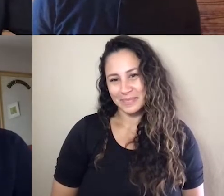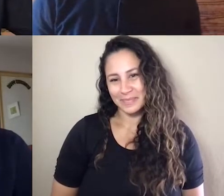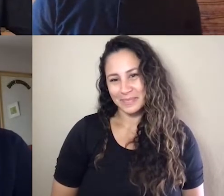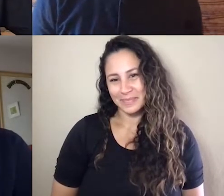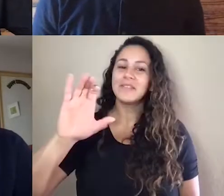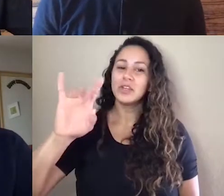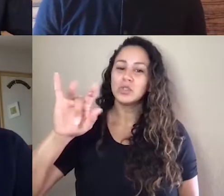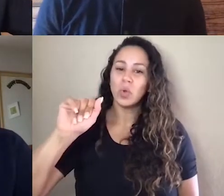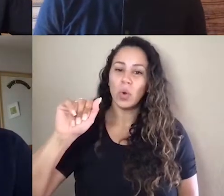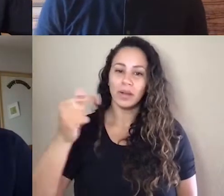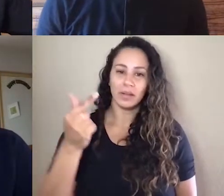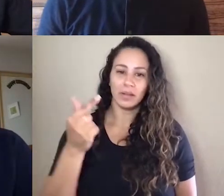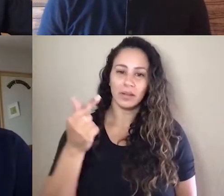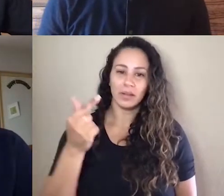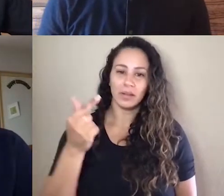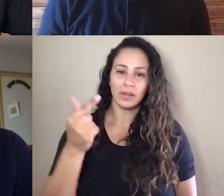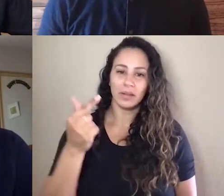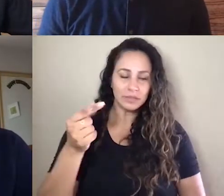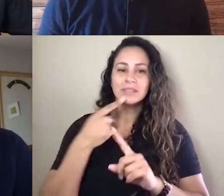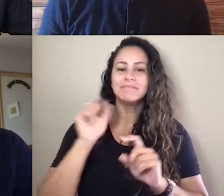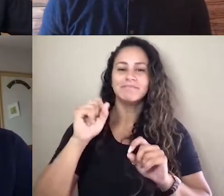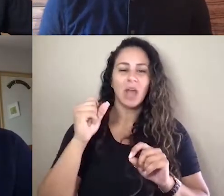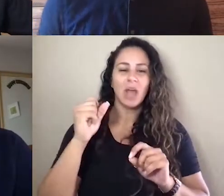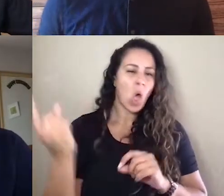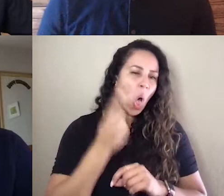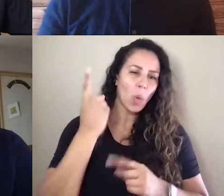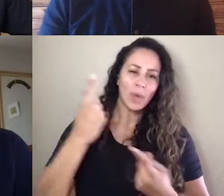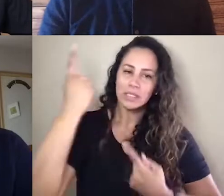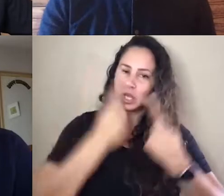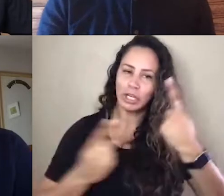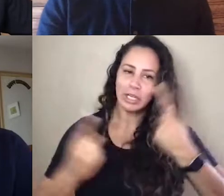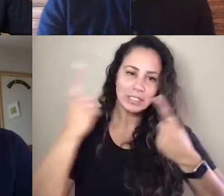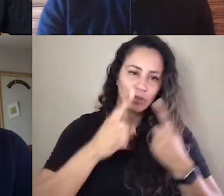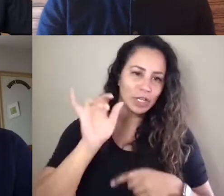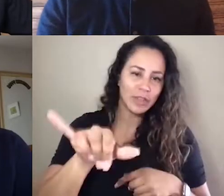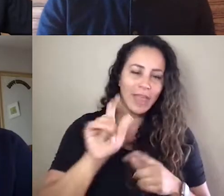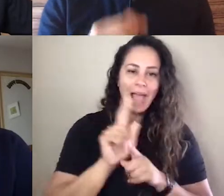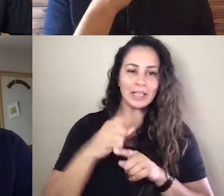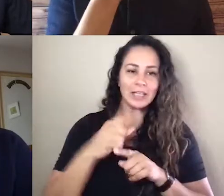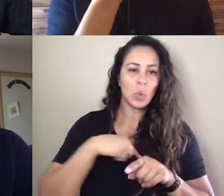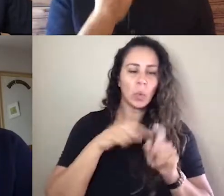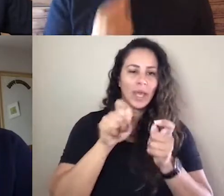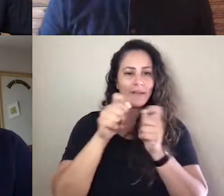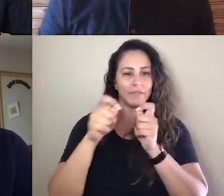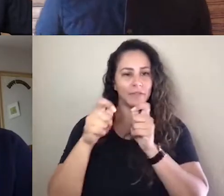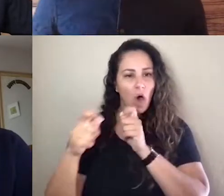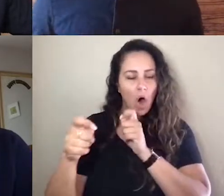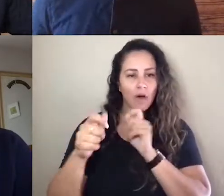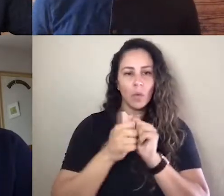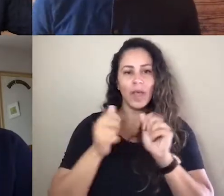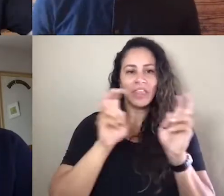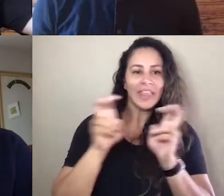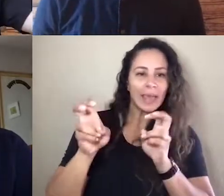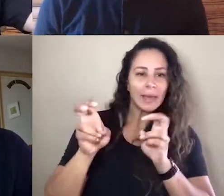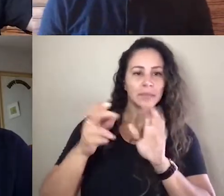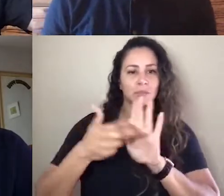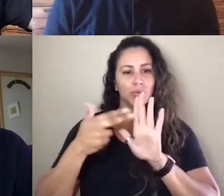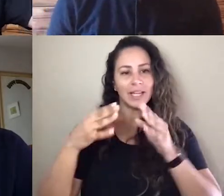AS WE SORT OF EVOLVE THEME SETTINGS AND BRANDING IN GENERAL.